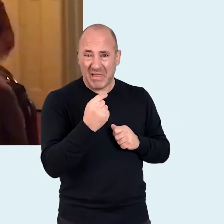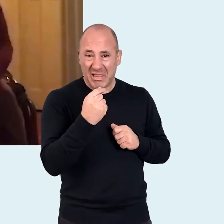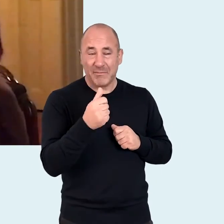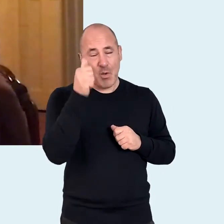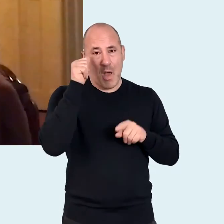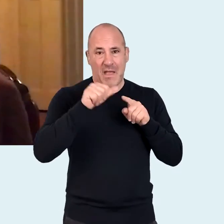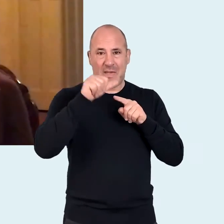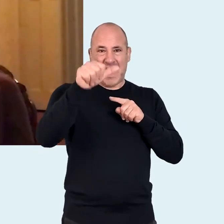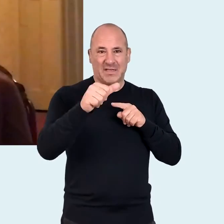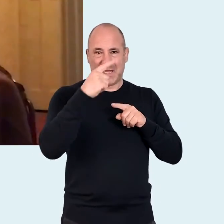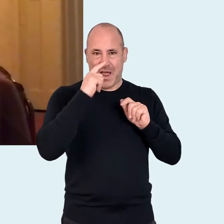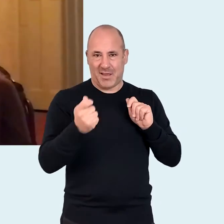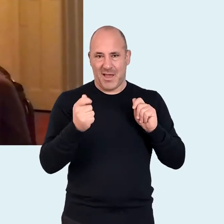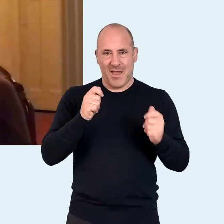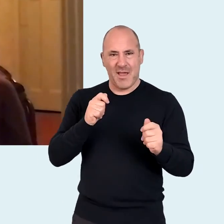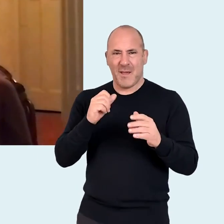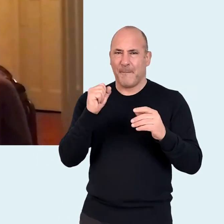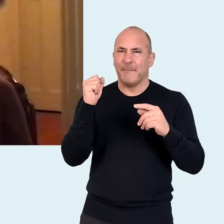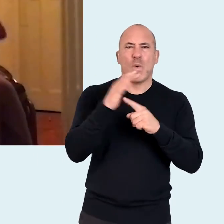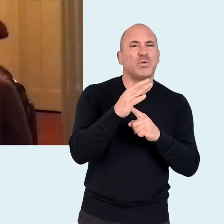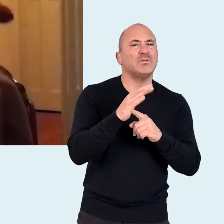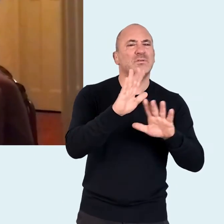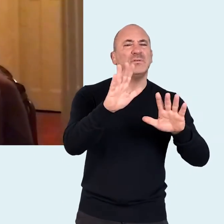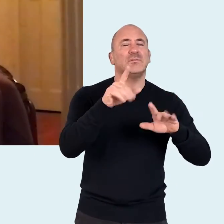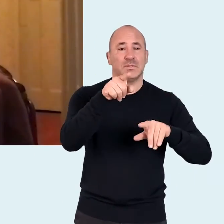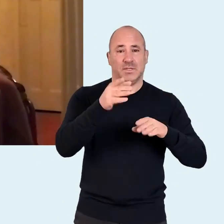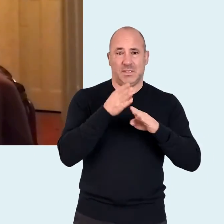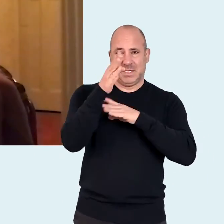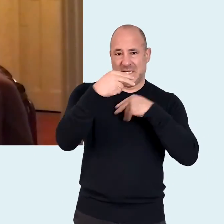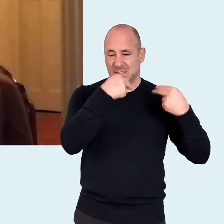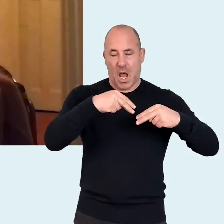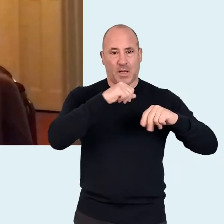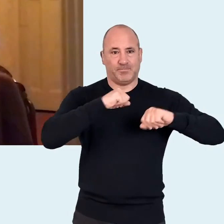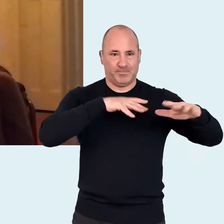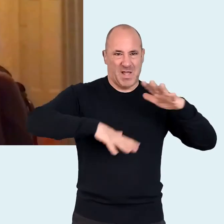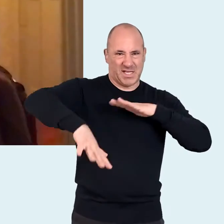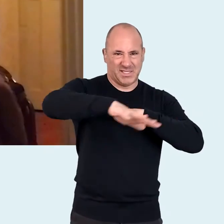you know for next time. I think that's just really, really important is don't be scared